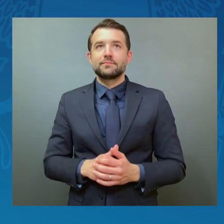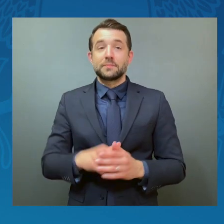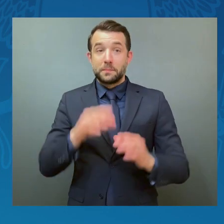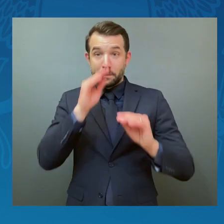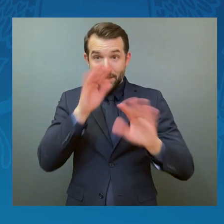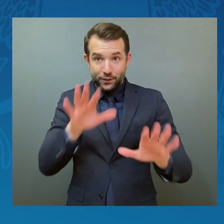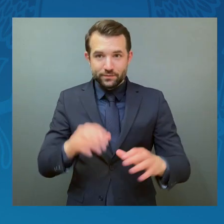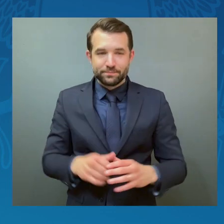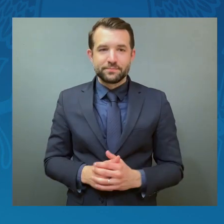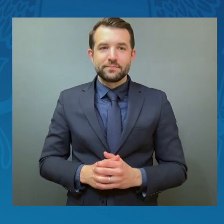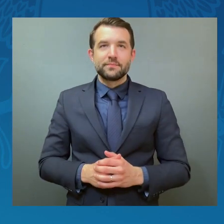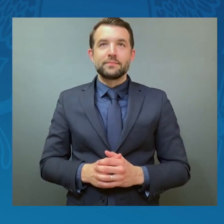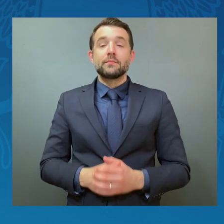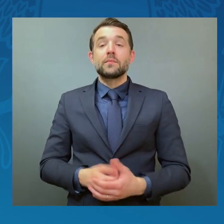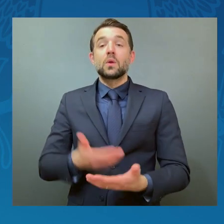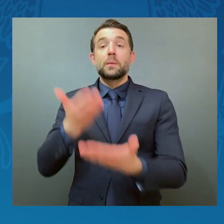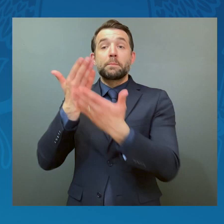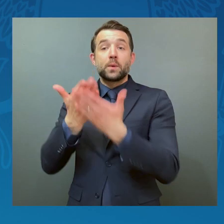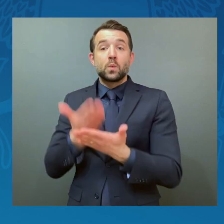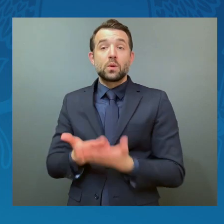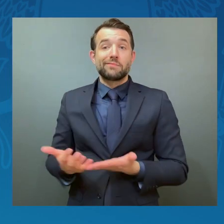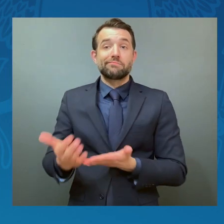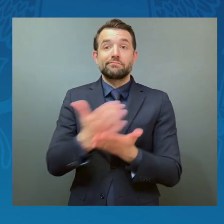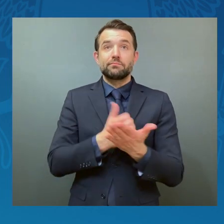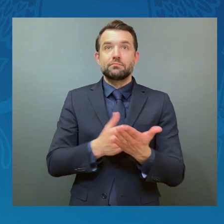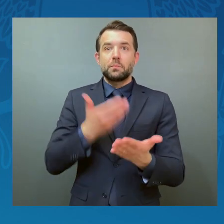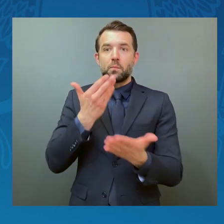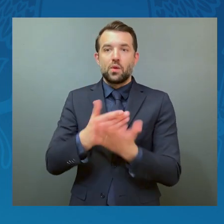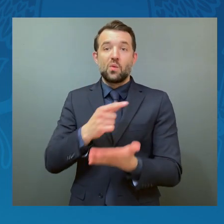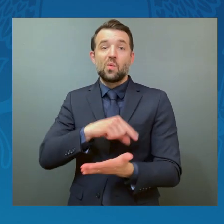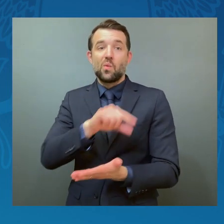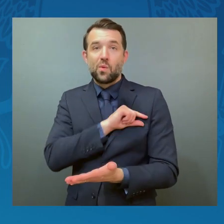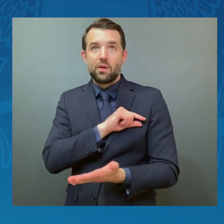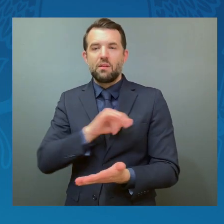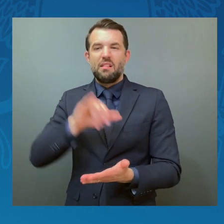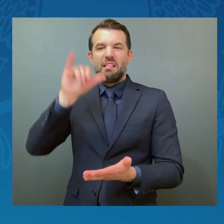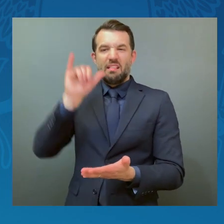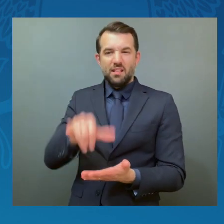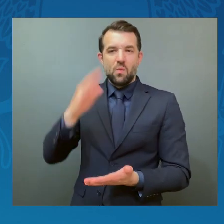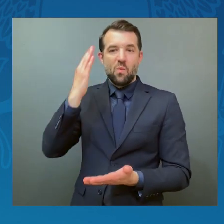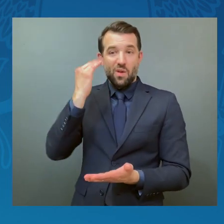So this is why the VA, under the great leadership of all those who are here,